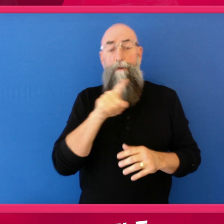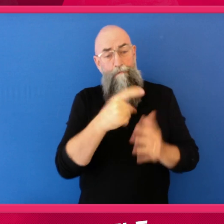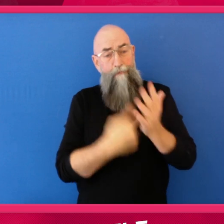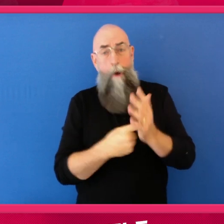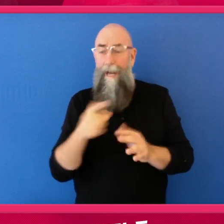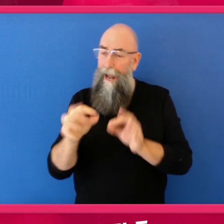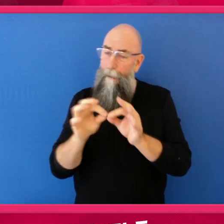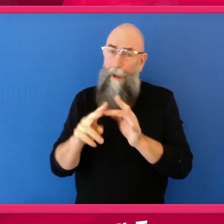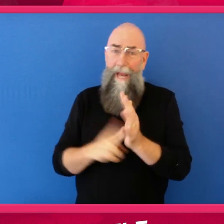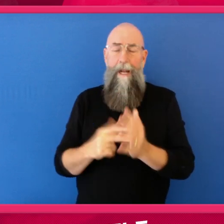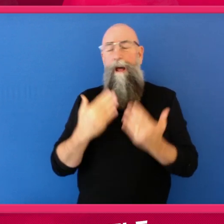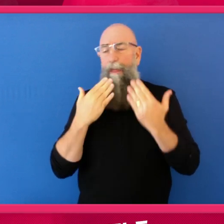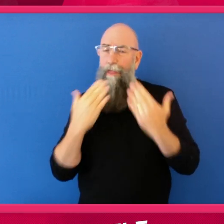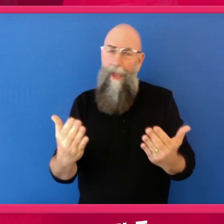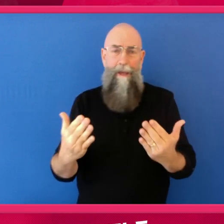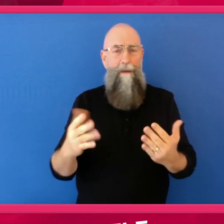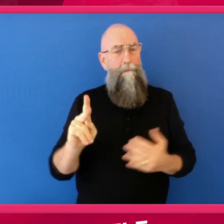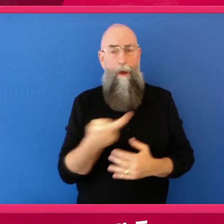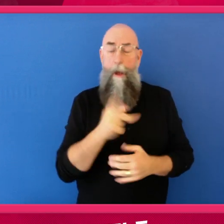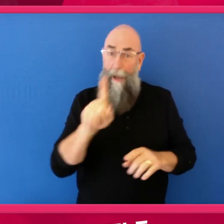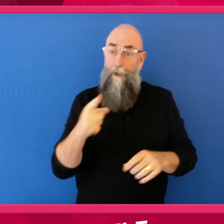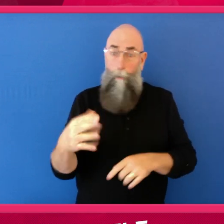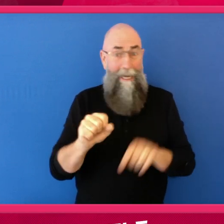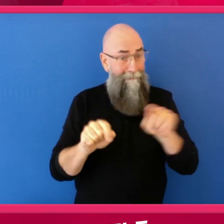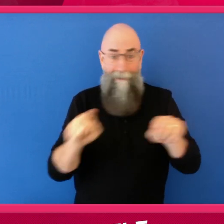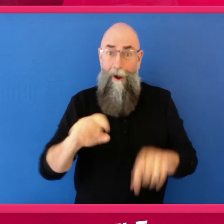you just so happened to win two gold medals. Like I love that they made the time for us.